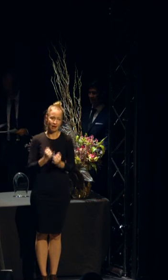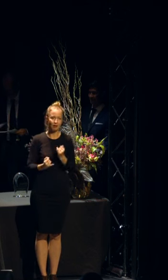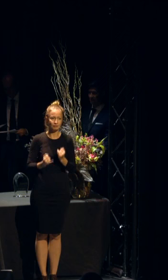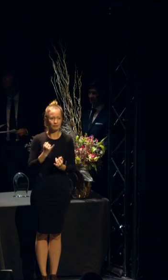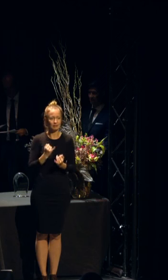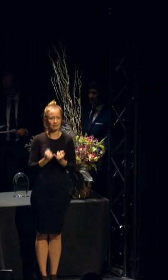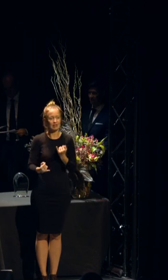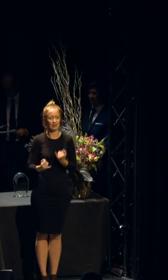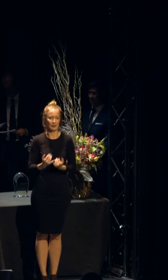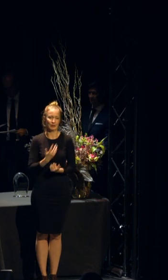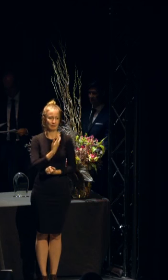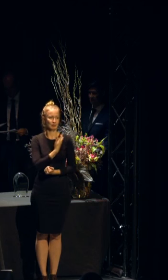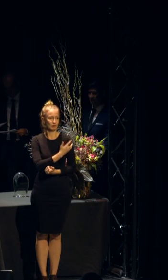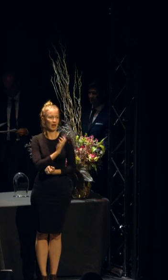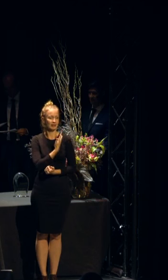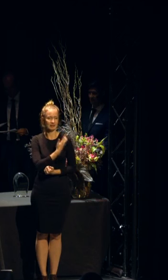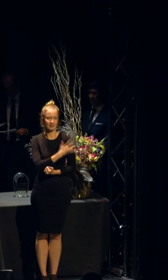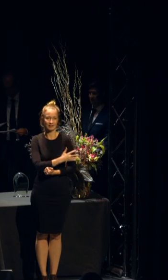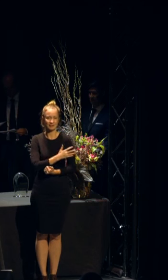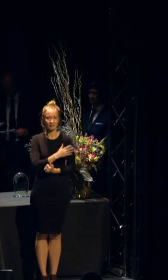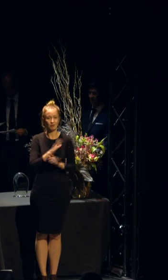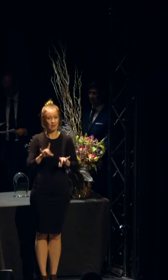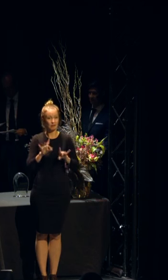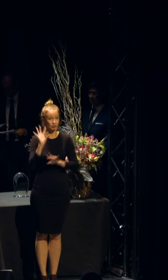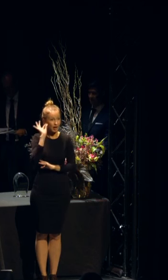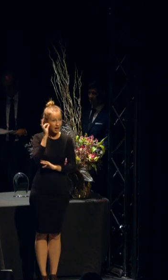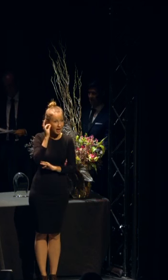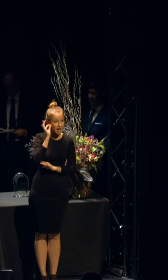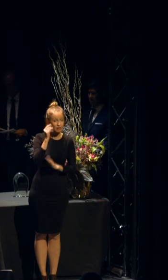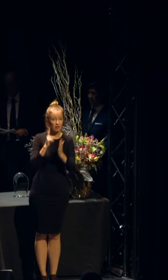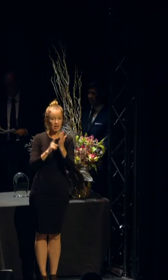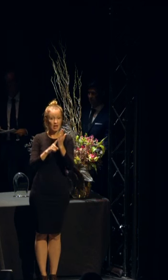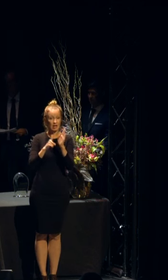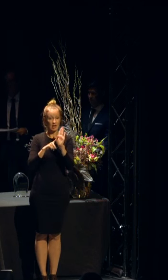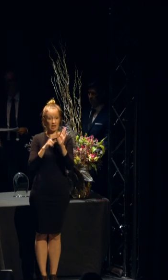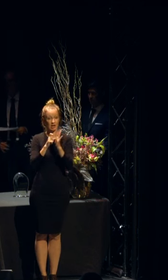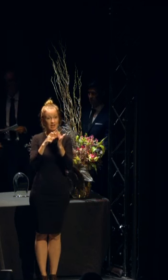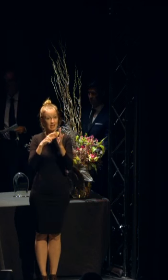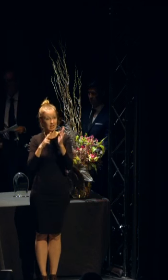and for Laura McLeod and Lydia Miller, who I've known for a long time as well,